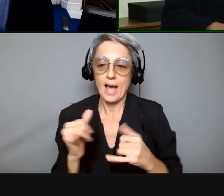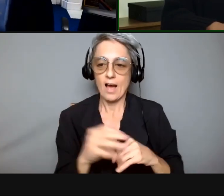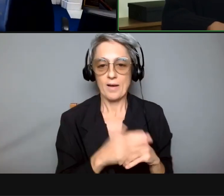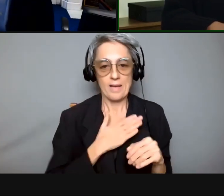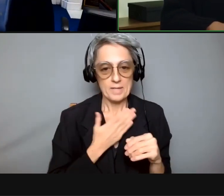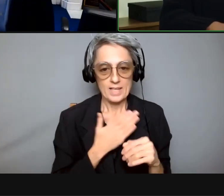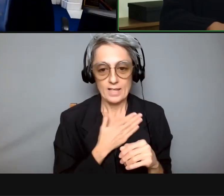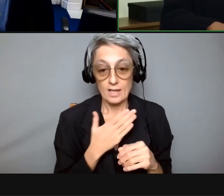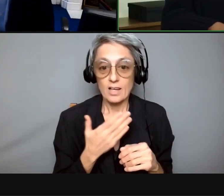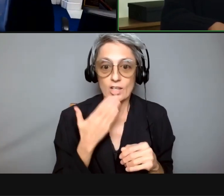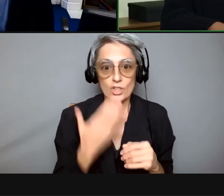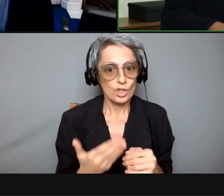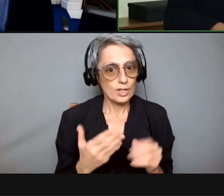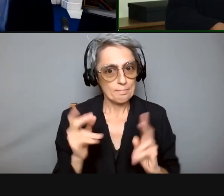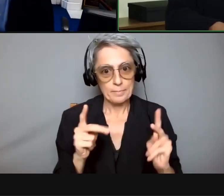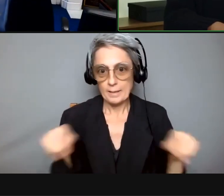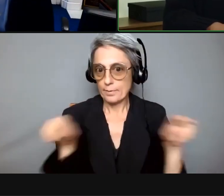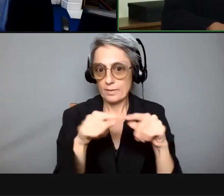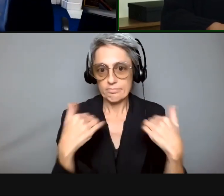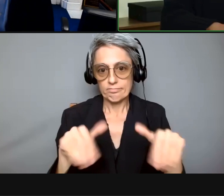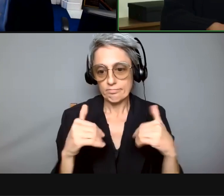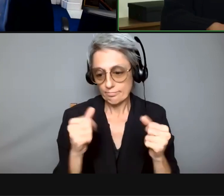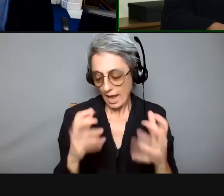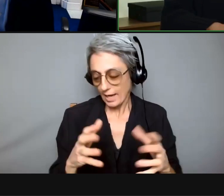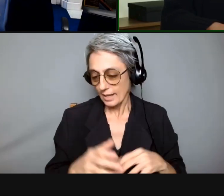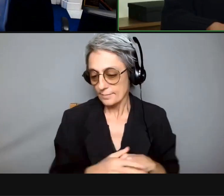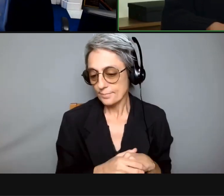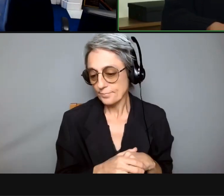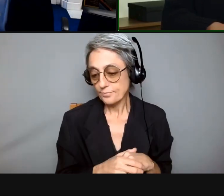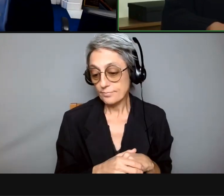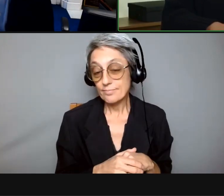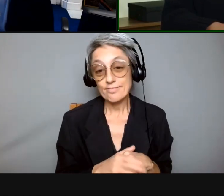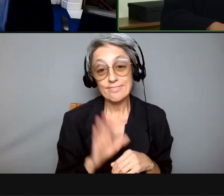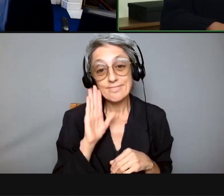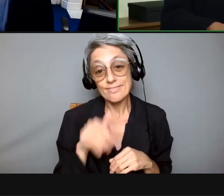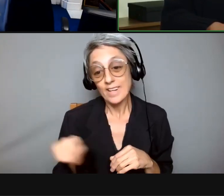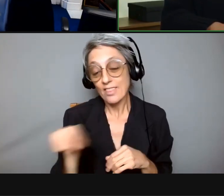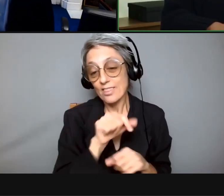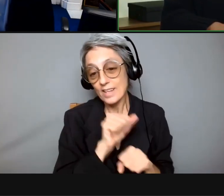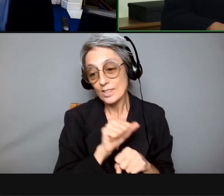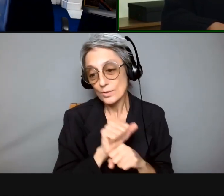know this that the work you're doing prepares you well to interface with the private sector.